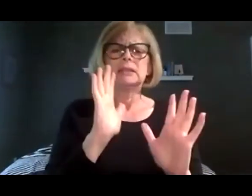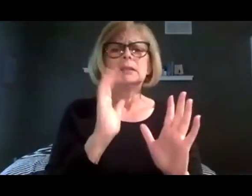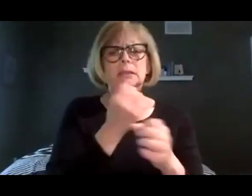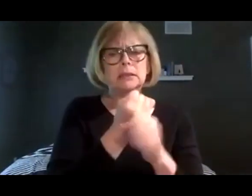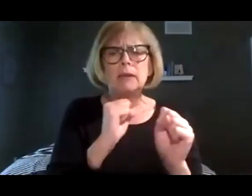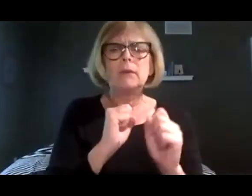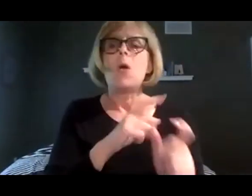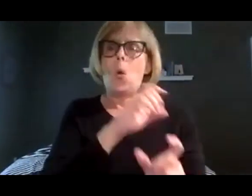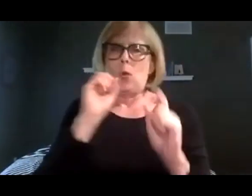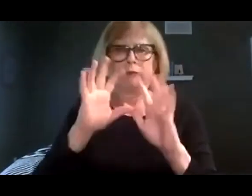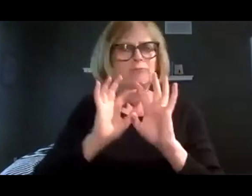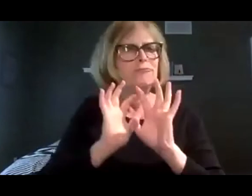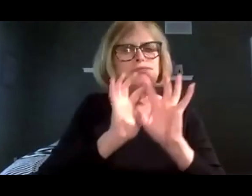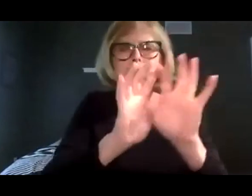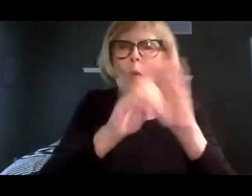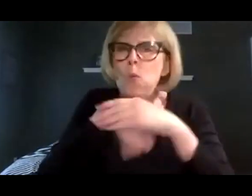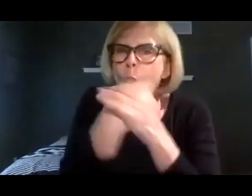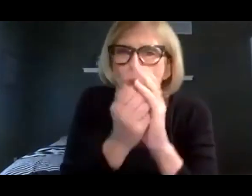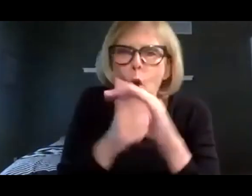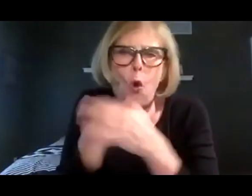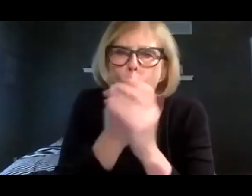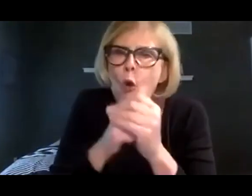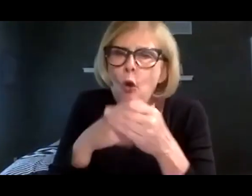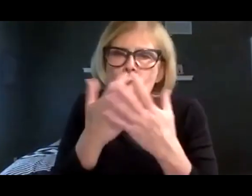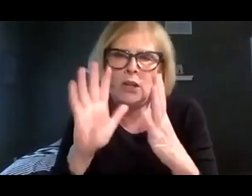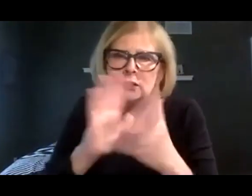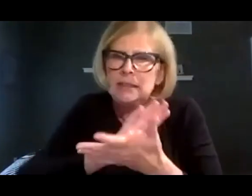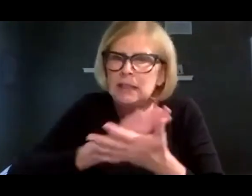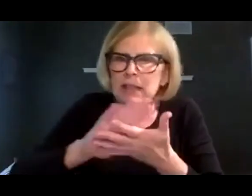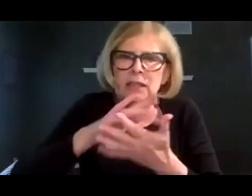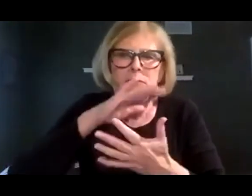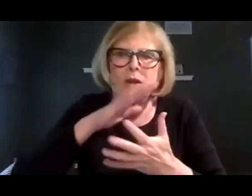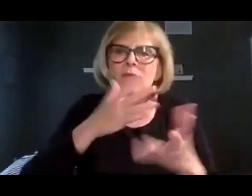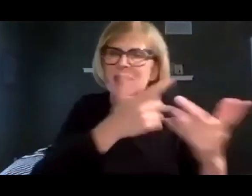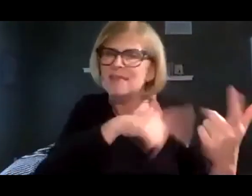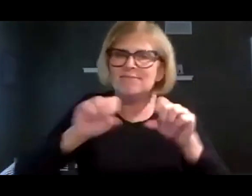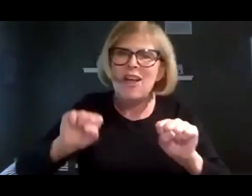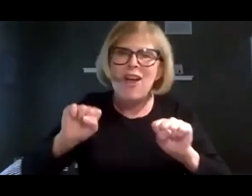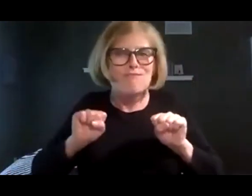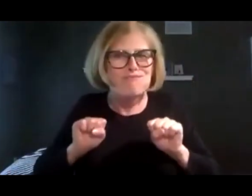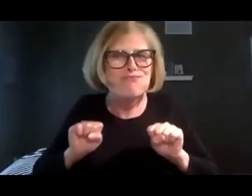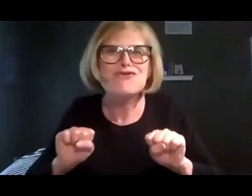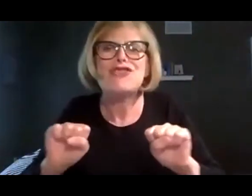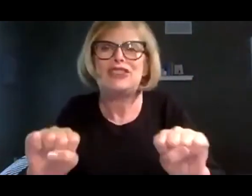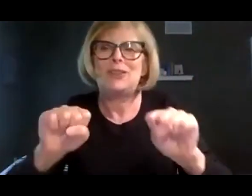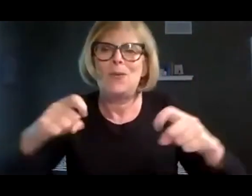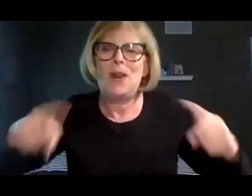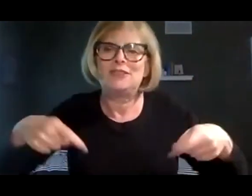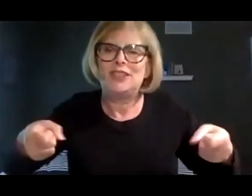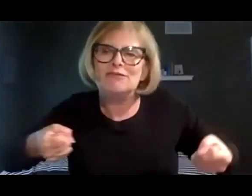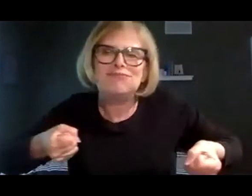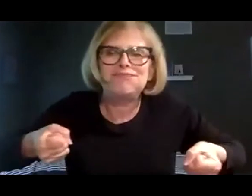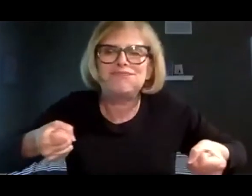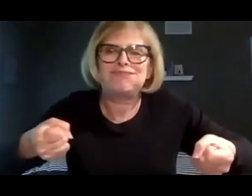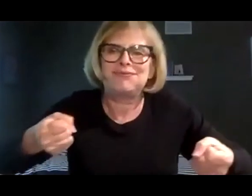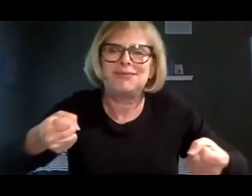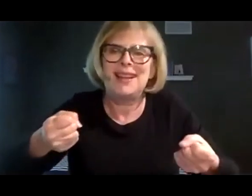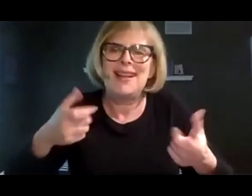After scrubbing and washing the dirt off their hands, the kids push my wheelchair wherever I command.